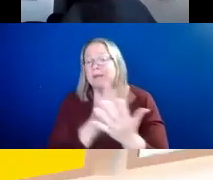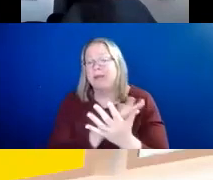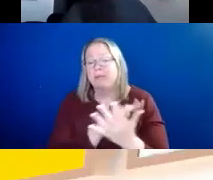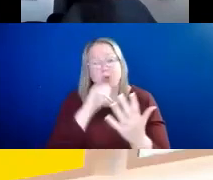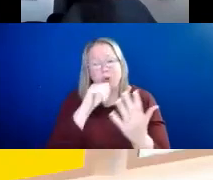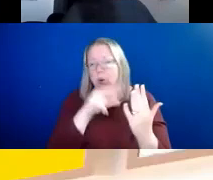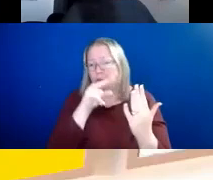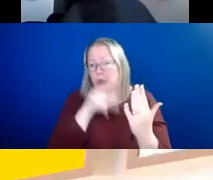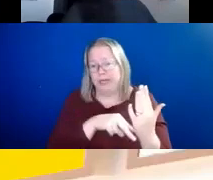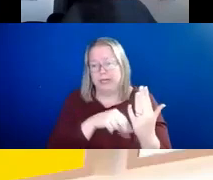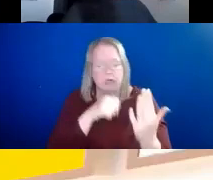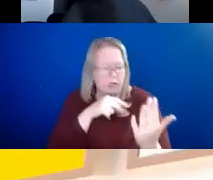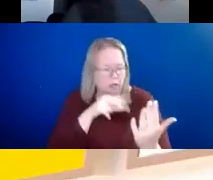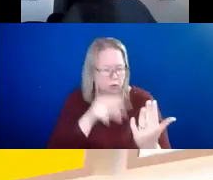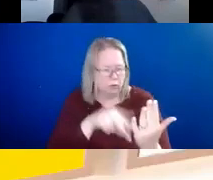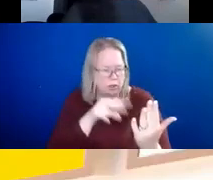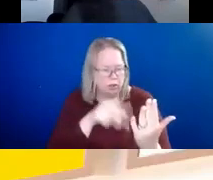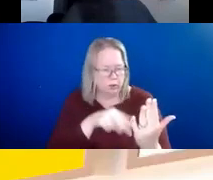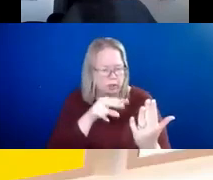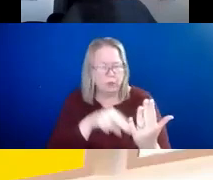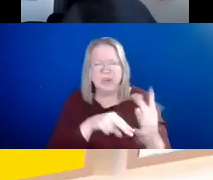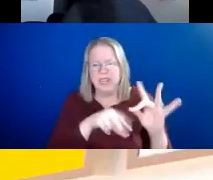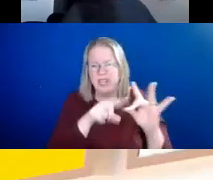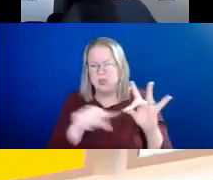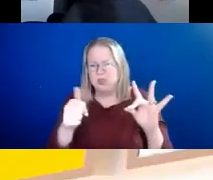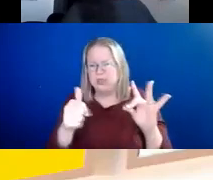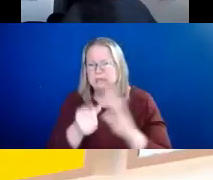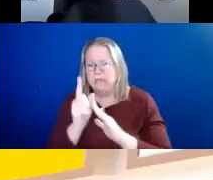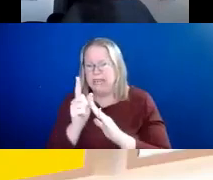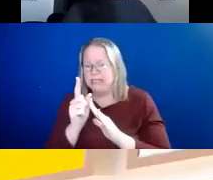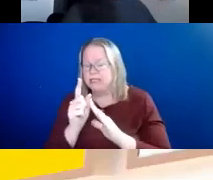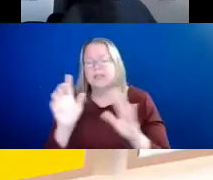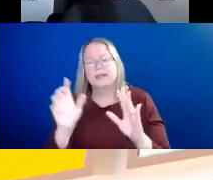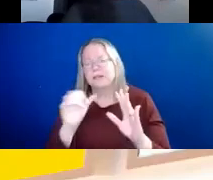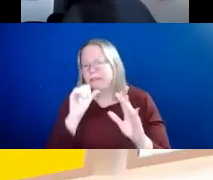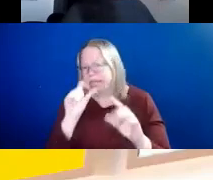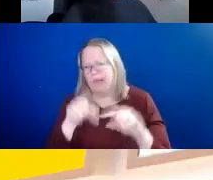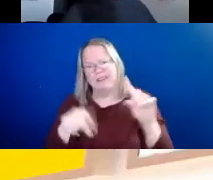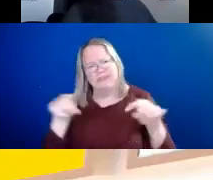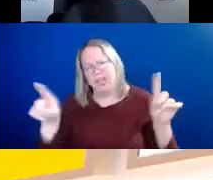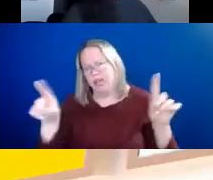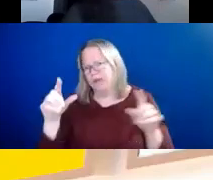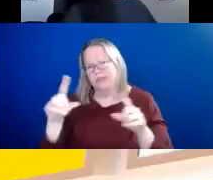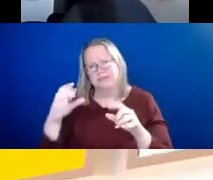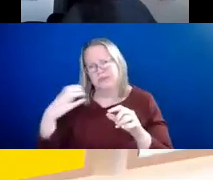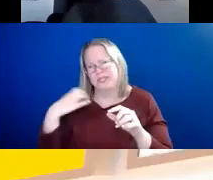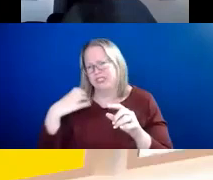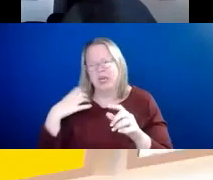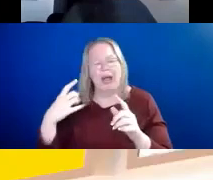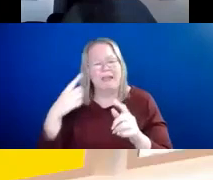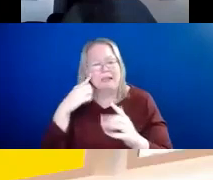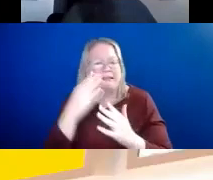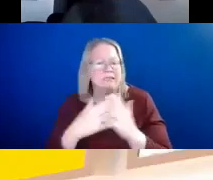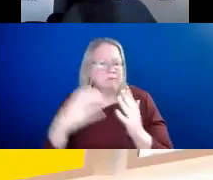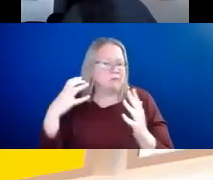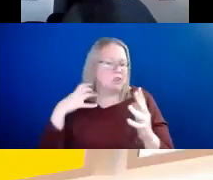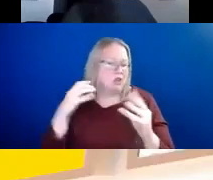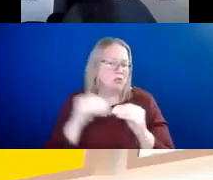12:53:37 , is a brief 8 to 10 minute. 12:53:45 That doesn't really vary by chair. I suppose some chairs are more flexible than others.